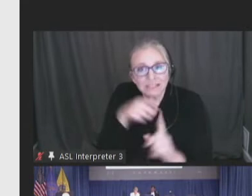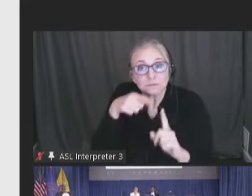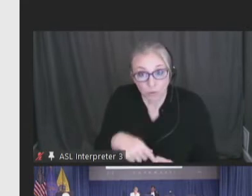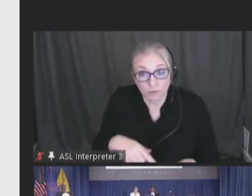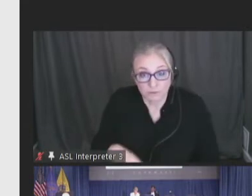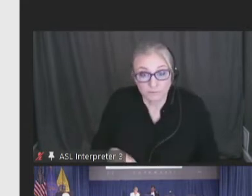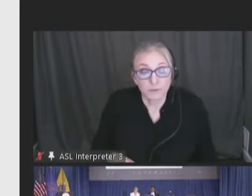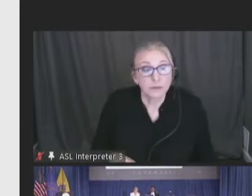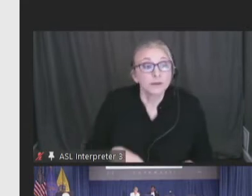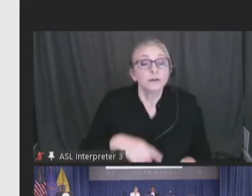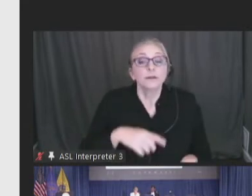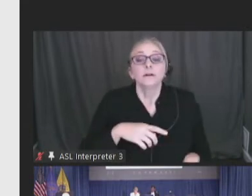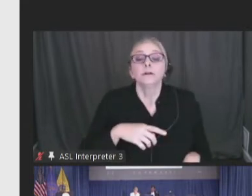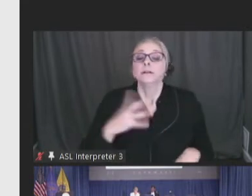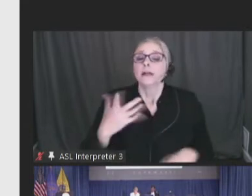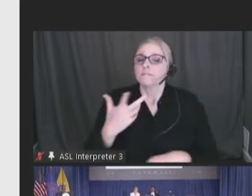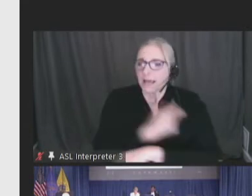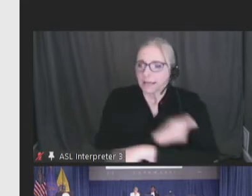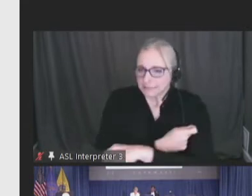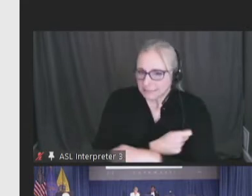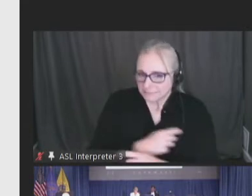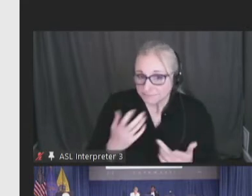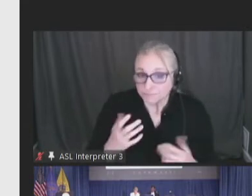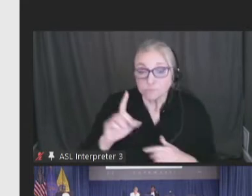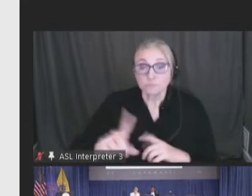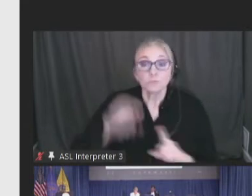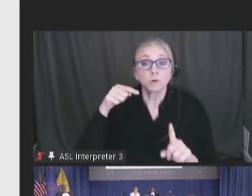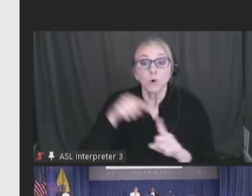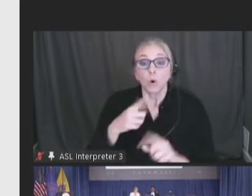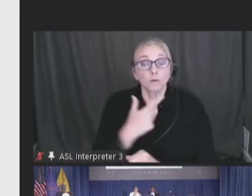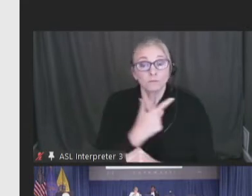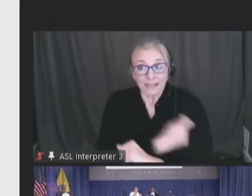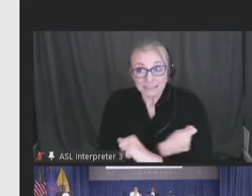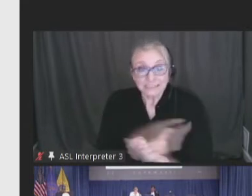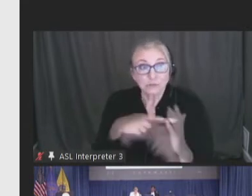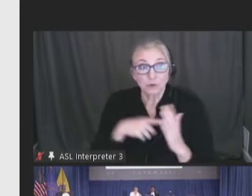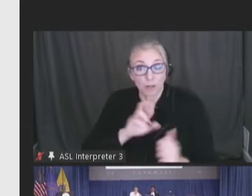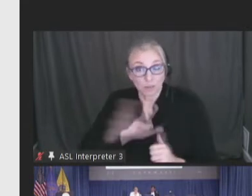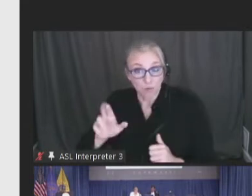Now, what about vaccine? While the goal with the vaccine is shown on the right, we want to induce